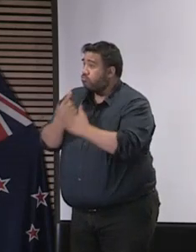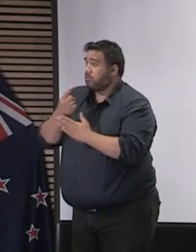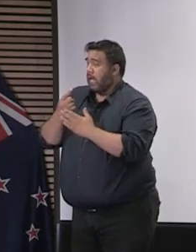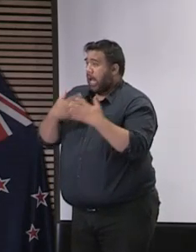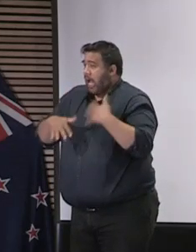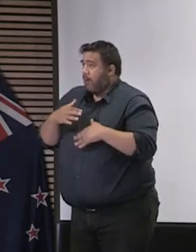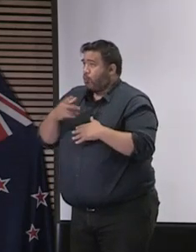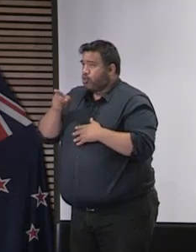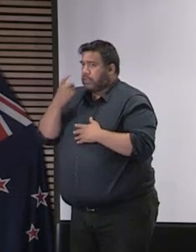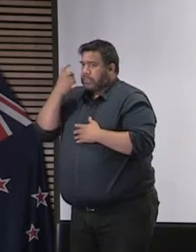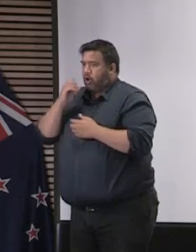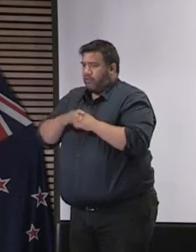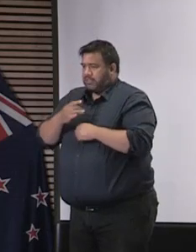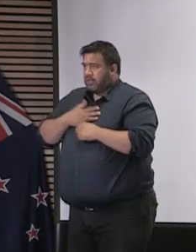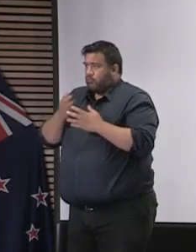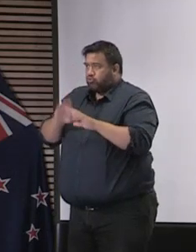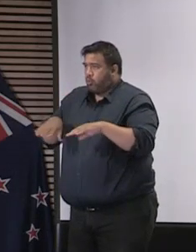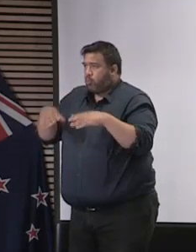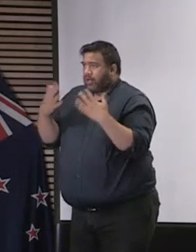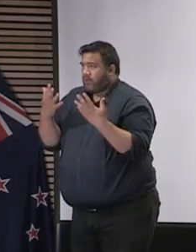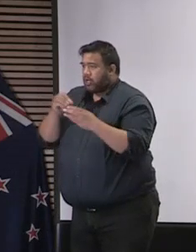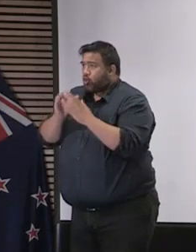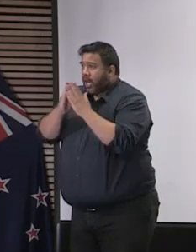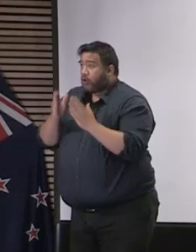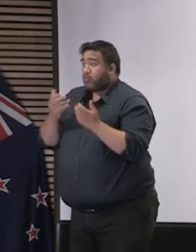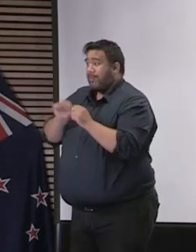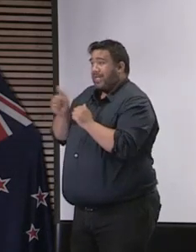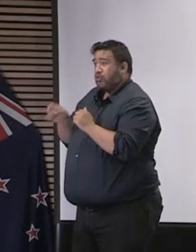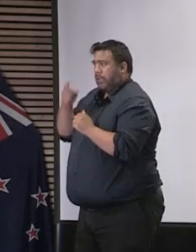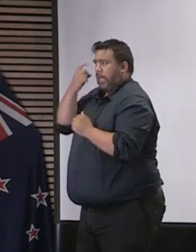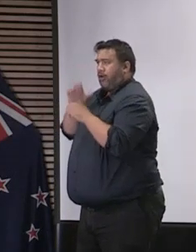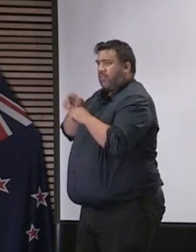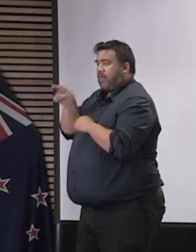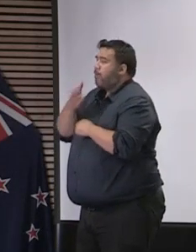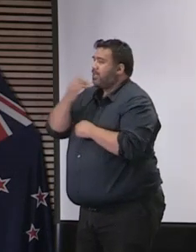seriously and we will attend. We urge people to call us on 111 if they're concerned for